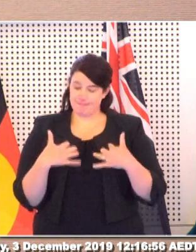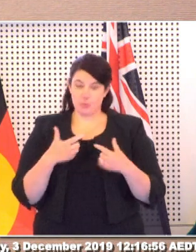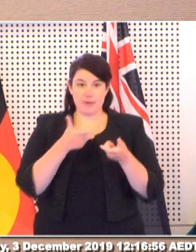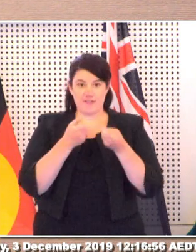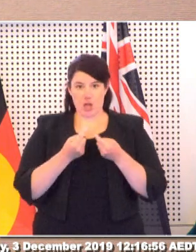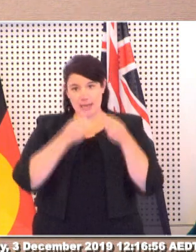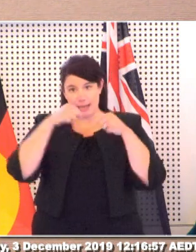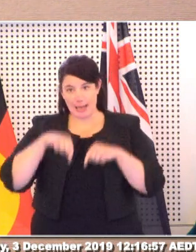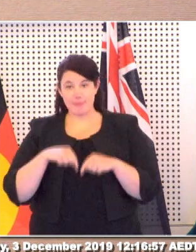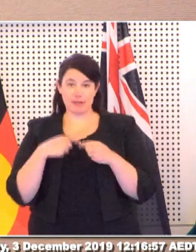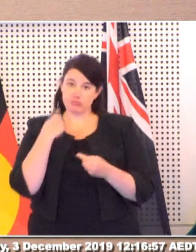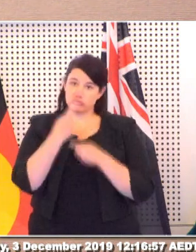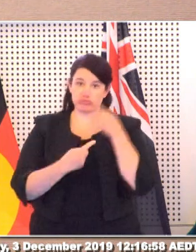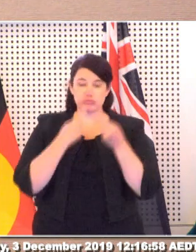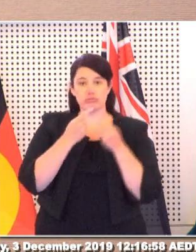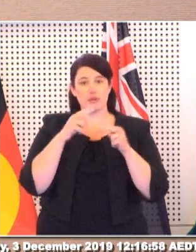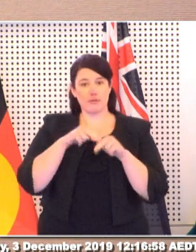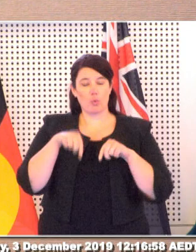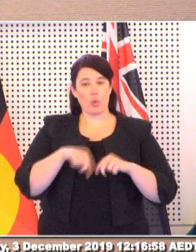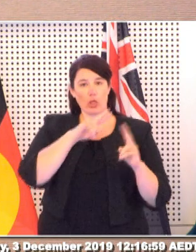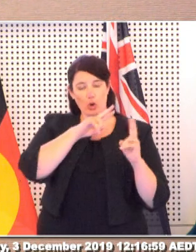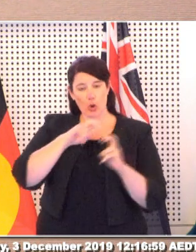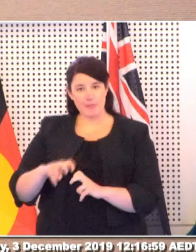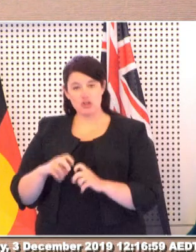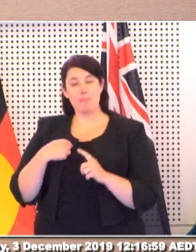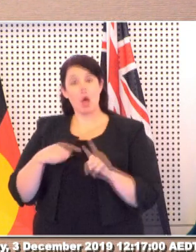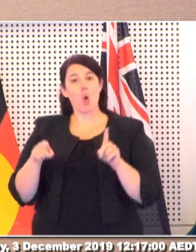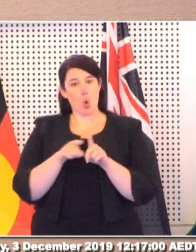to prepare a statement for you, but I was also worried about preparing a statement